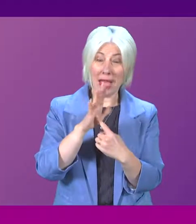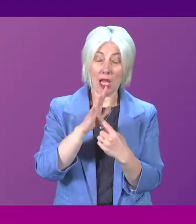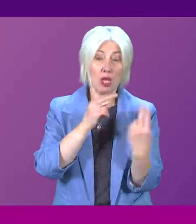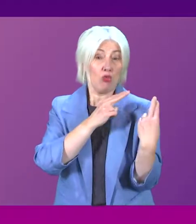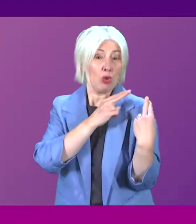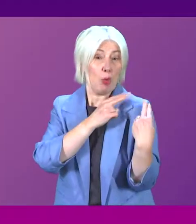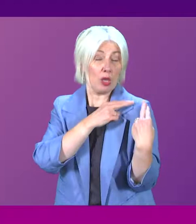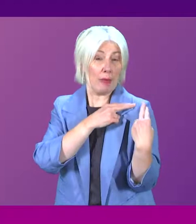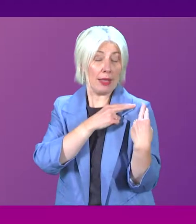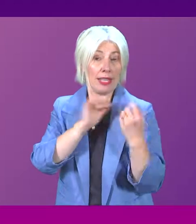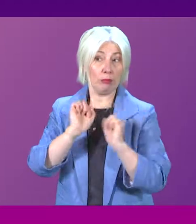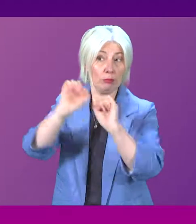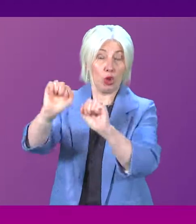decide how an inquiry should operate.